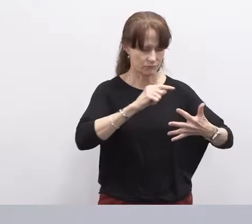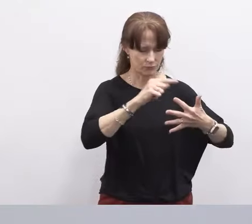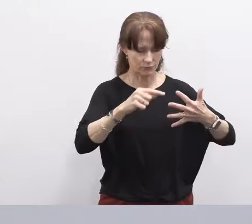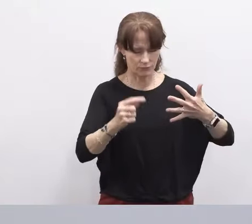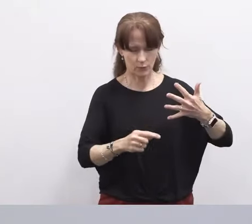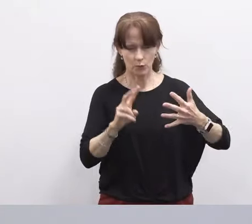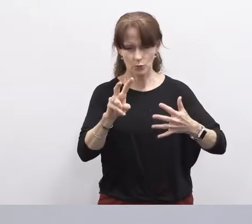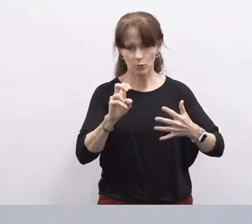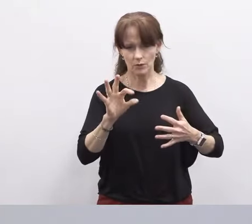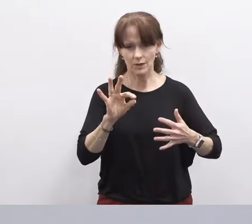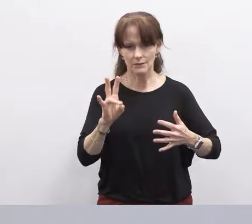in terms of appointments.